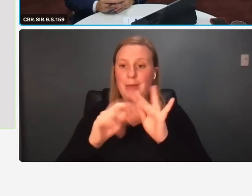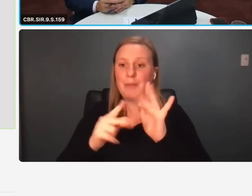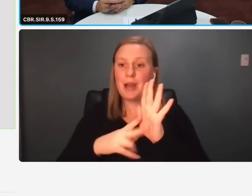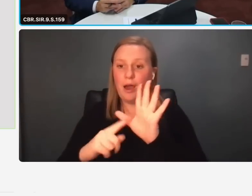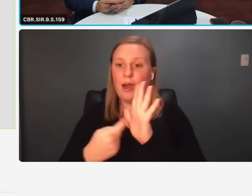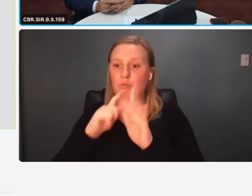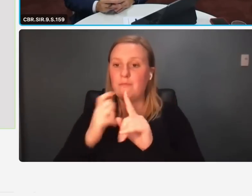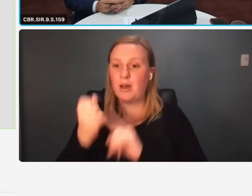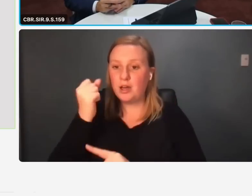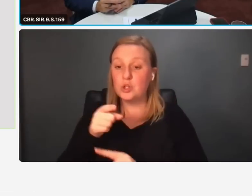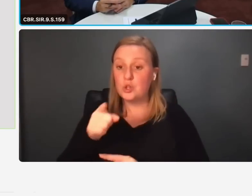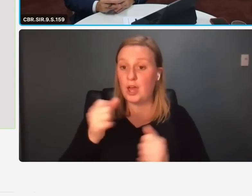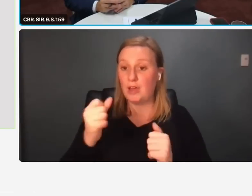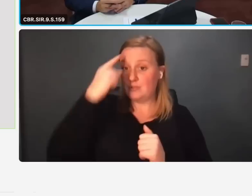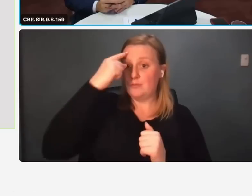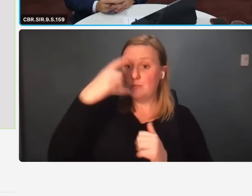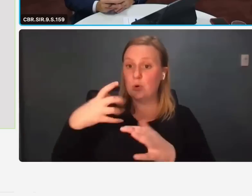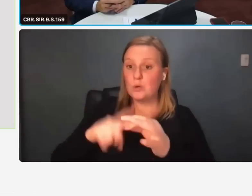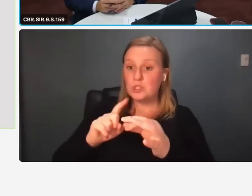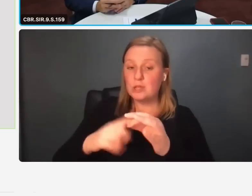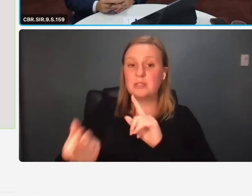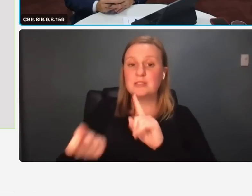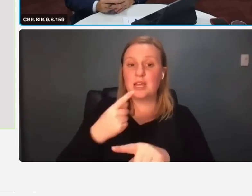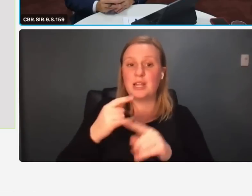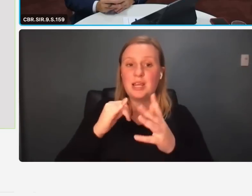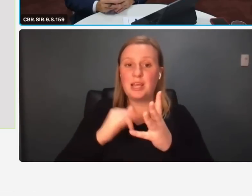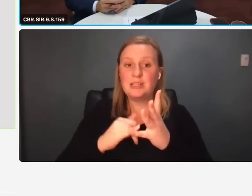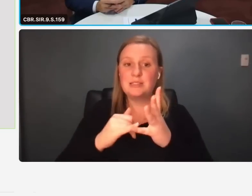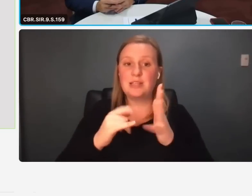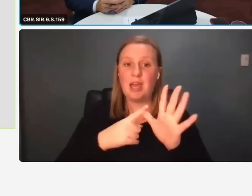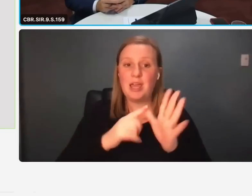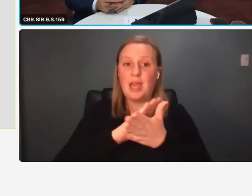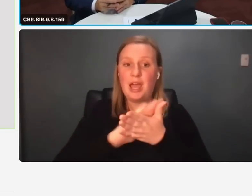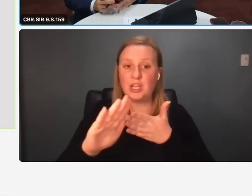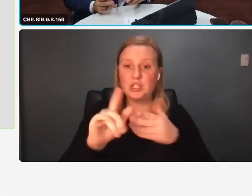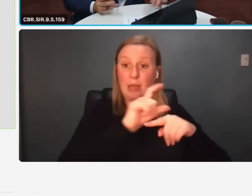SAH.implementation@health.gov.au